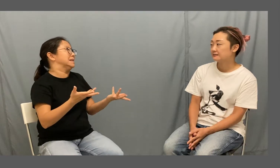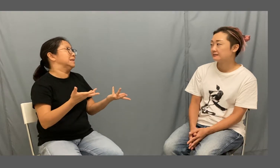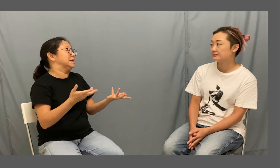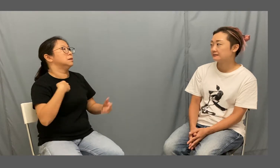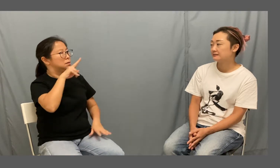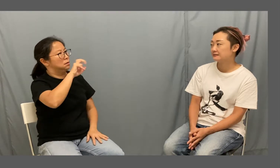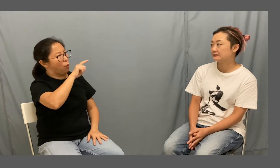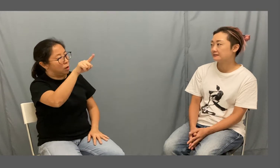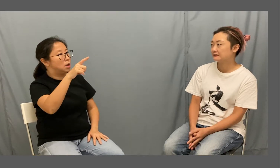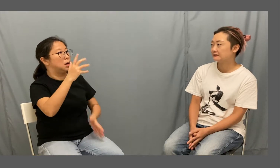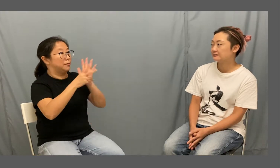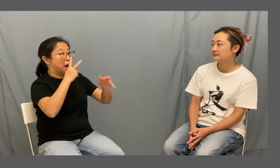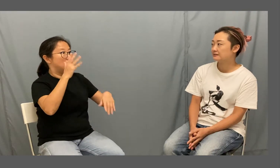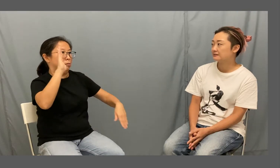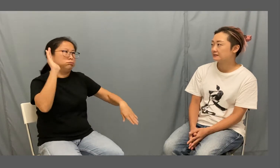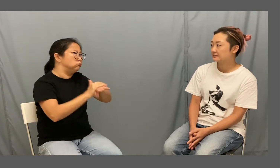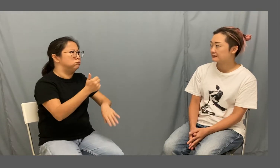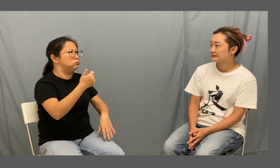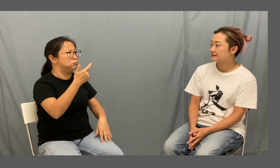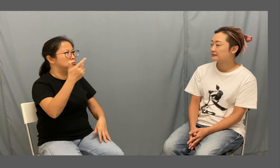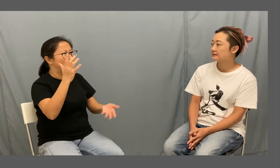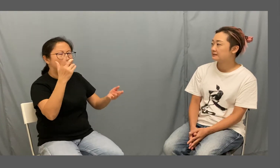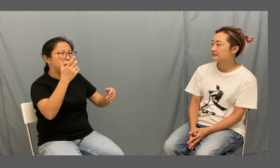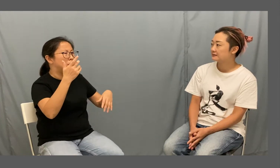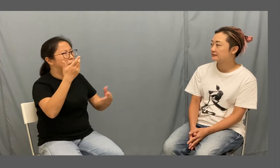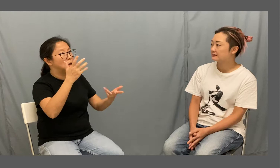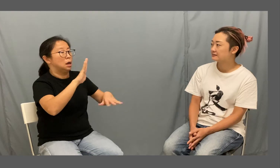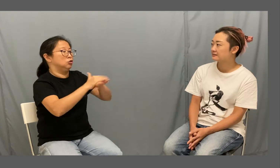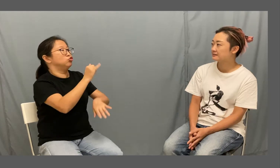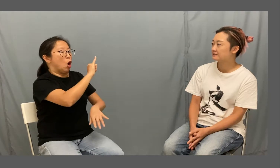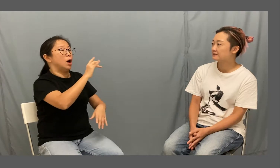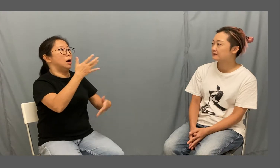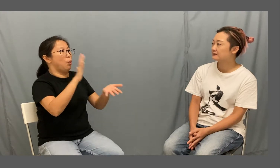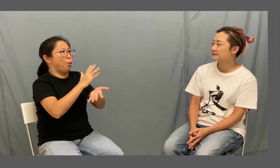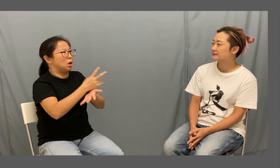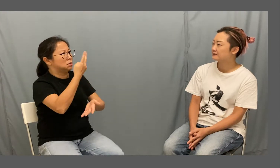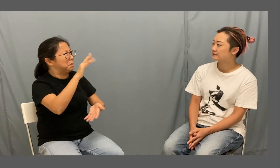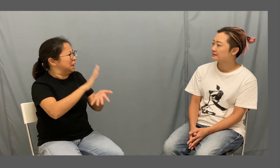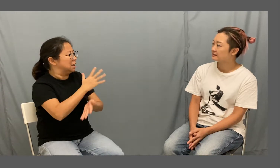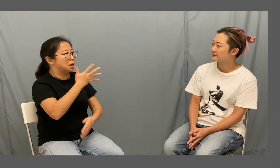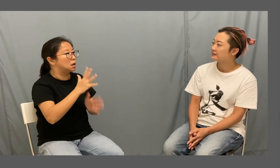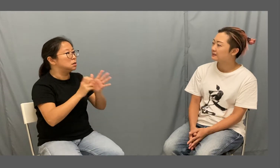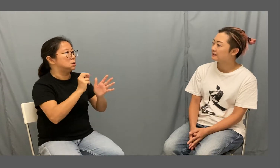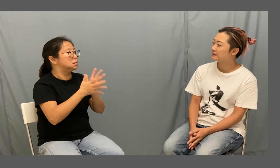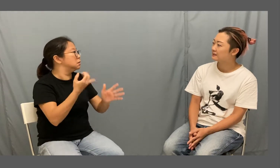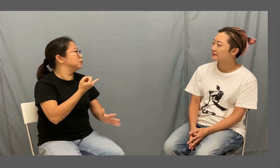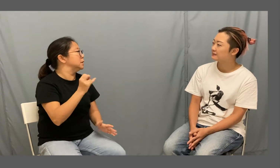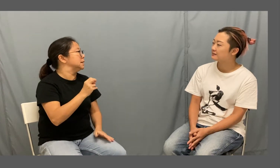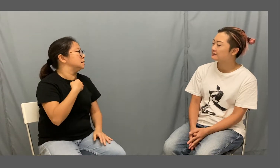With two decades of interpreting experience, some interpreters are still bad signers